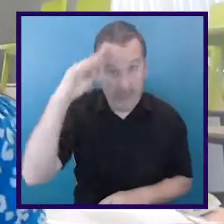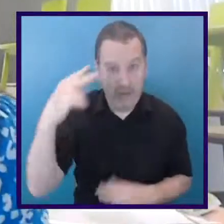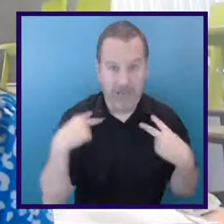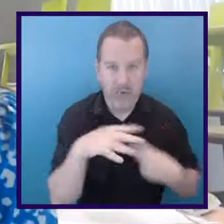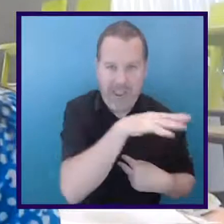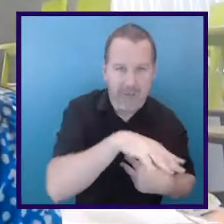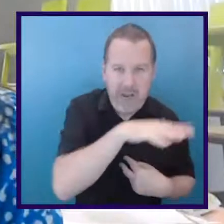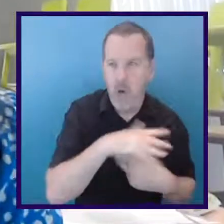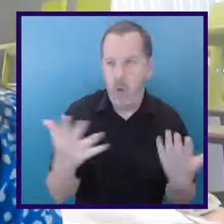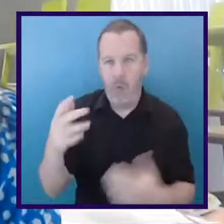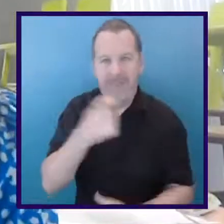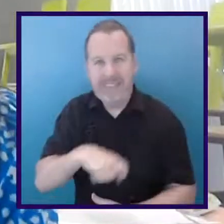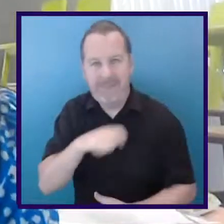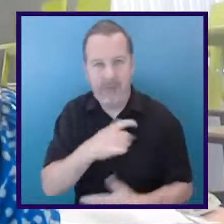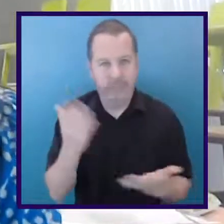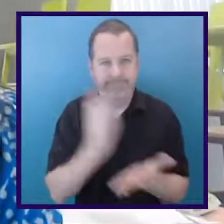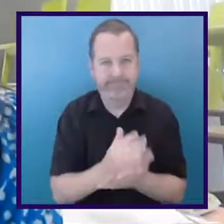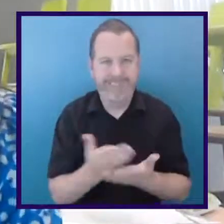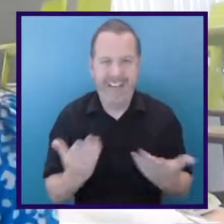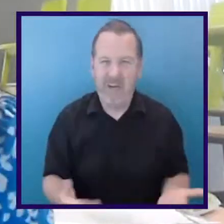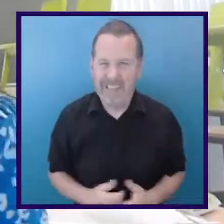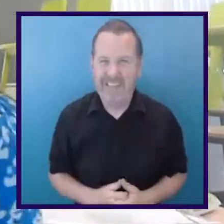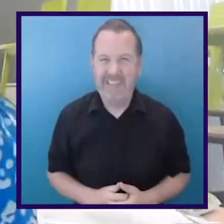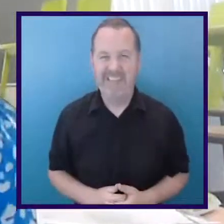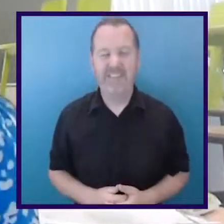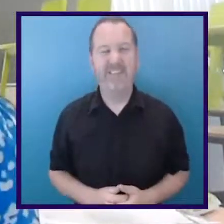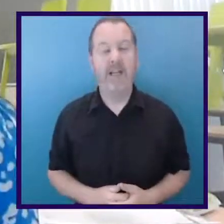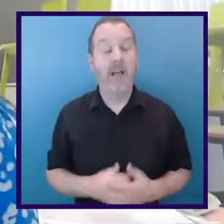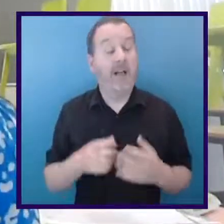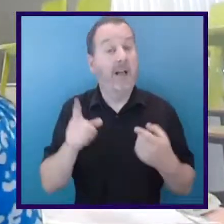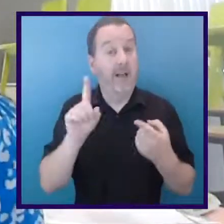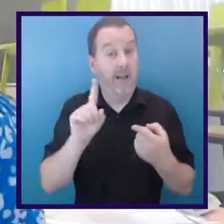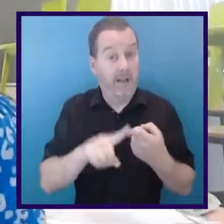And it would also be remiss of me not to mention, the fact that CCEA have withdrawn the oral